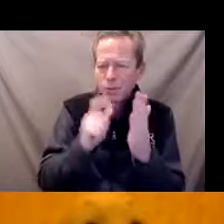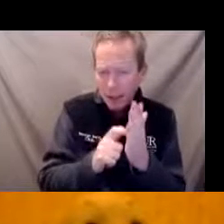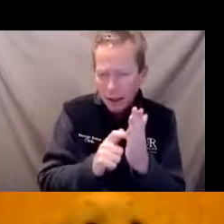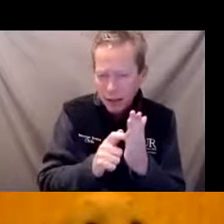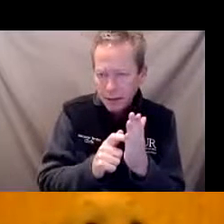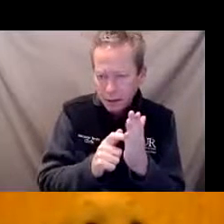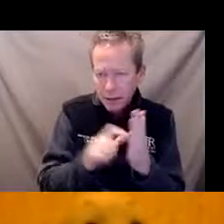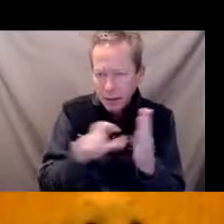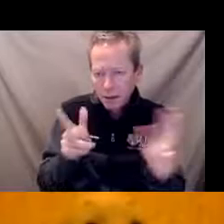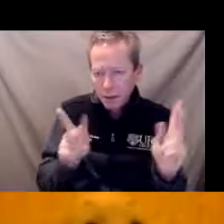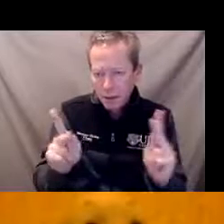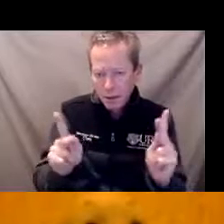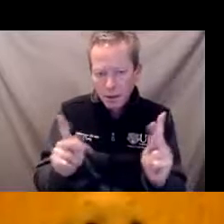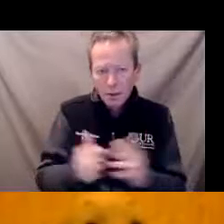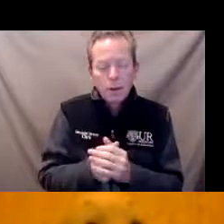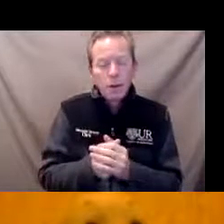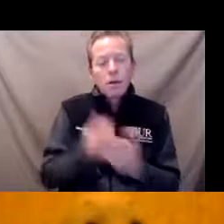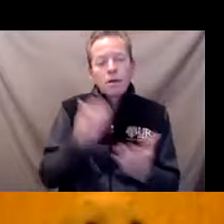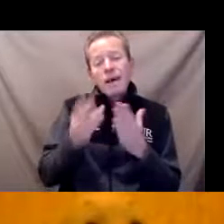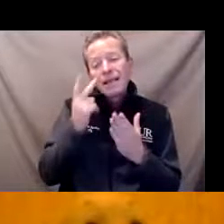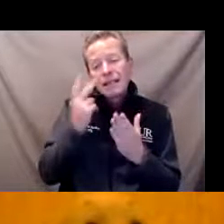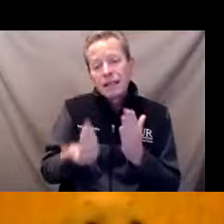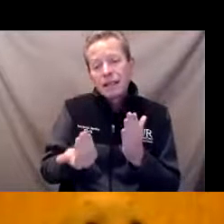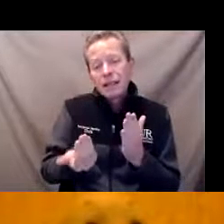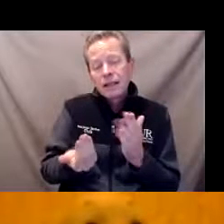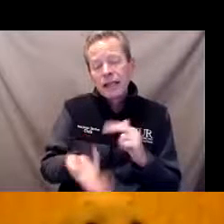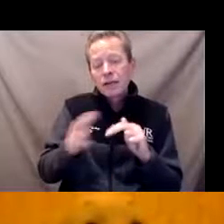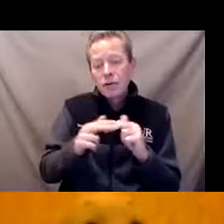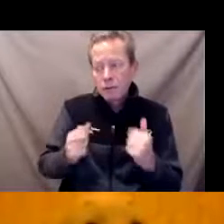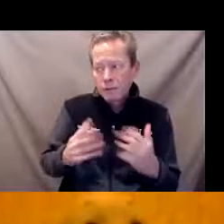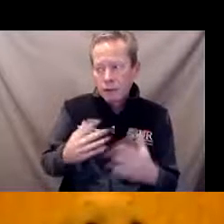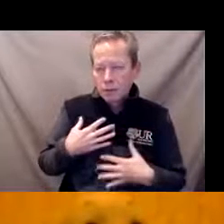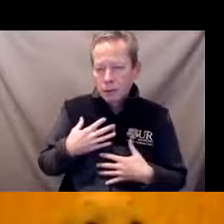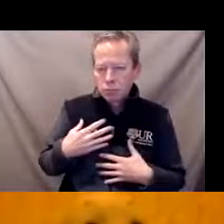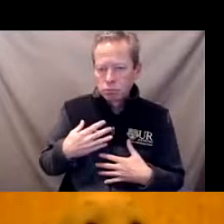others. and you may see an increase in fear that they're startled easily. they're scared